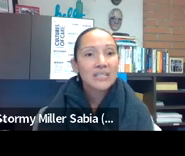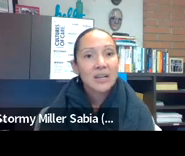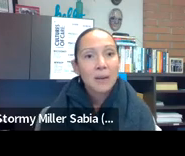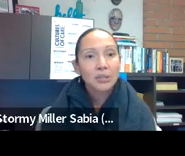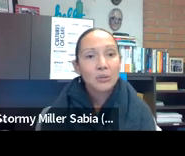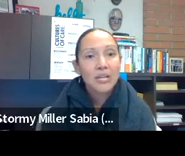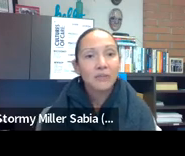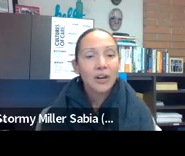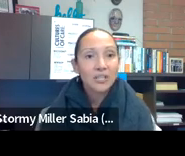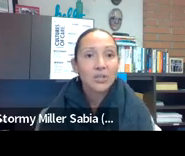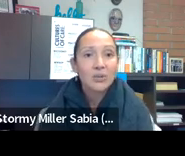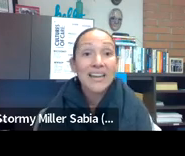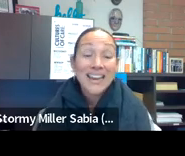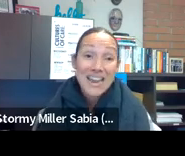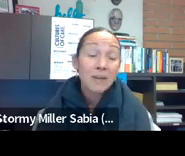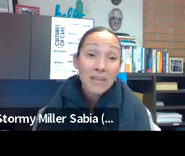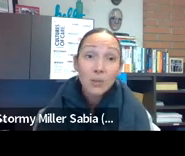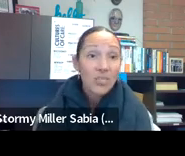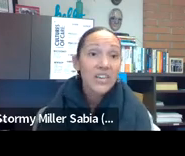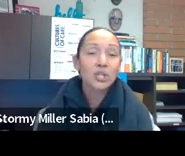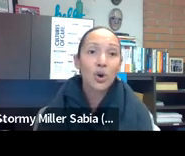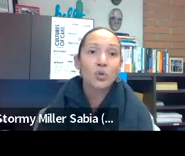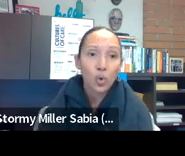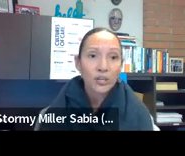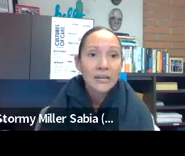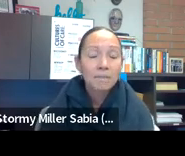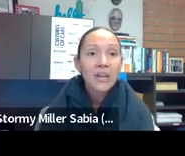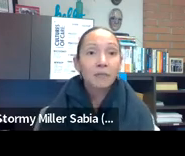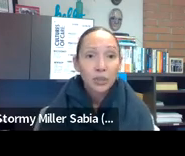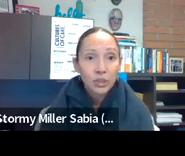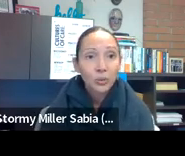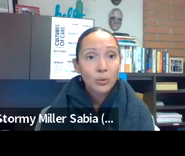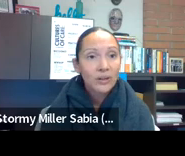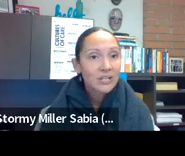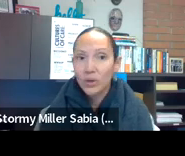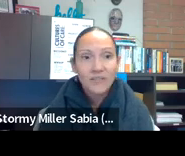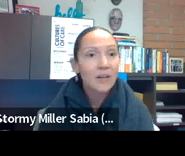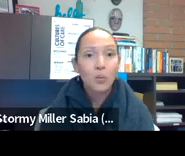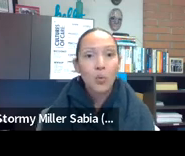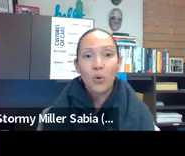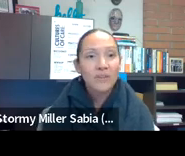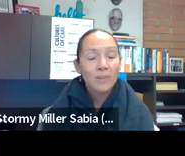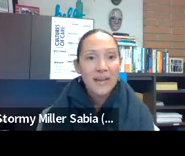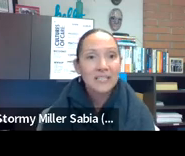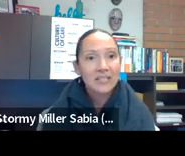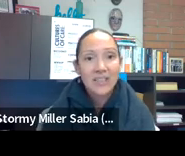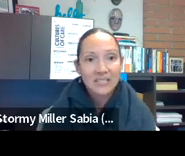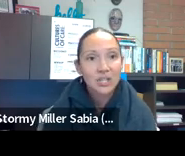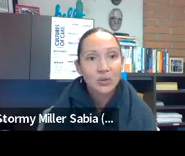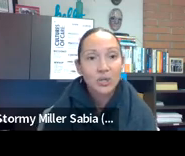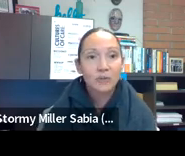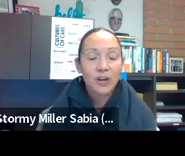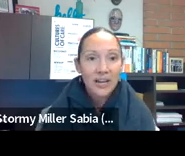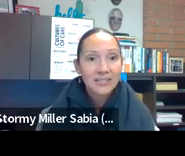So that's an opportunity for us to do that, and naming when things aren't working for you is one of the one of the best things that you can do for us.